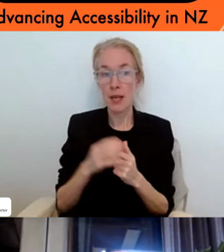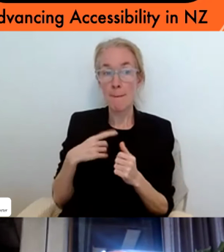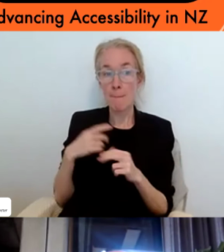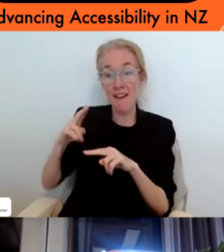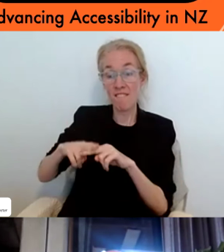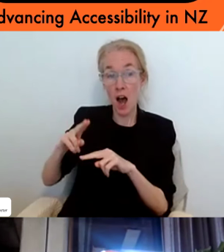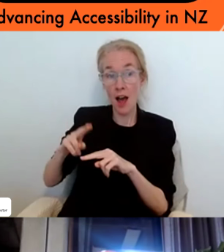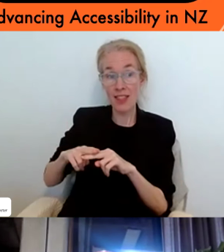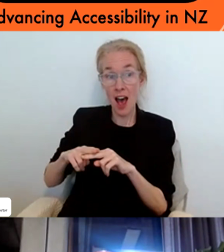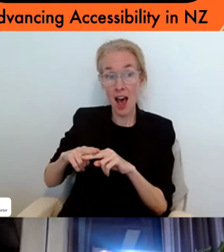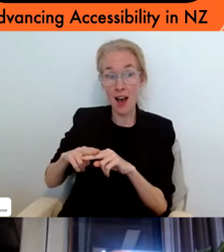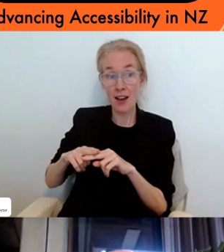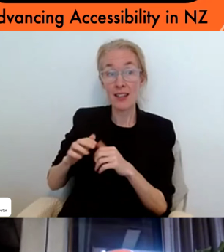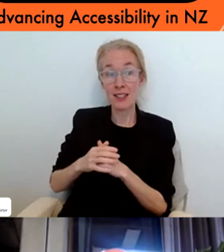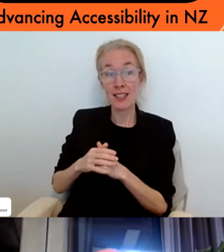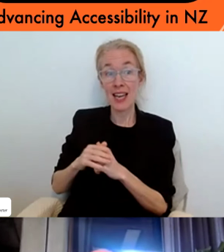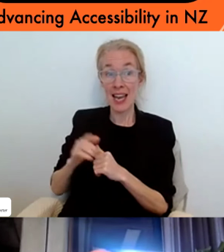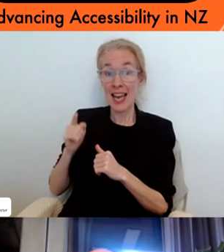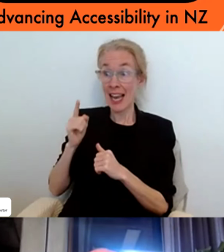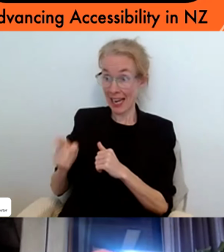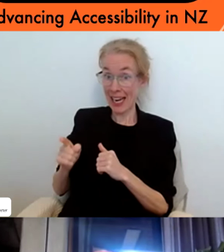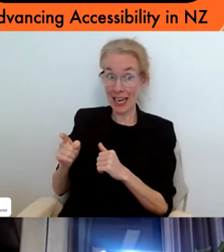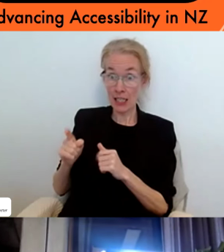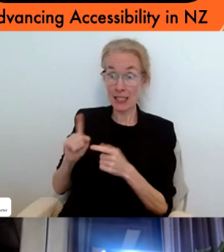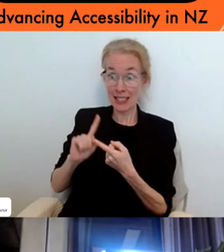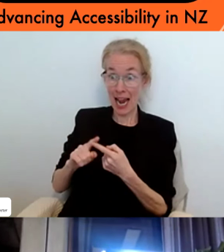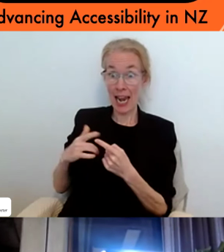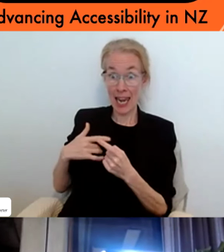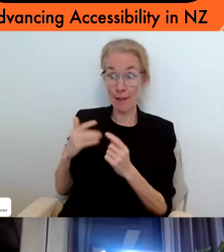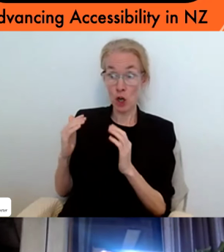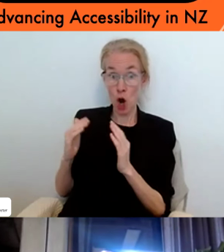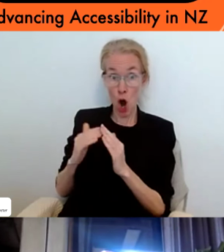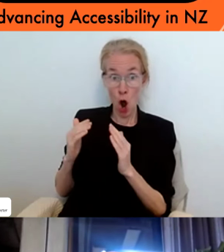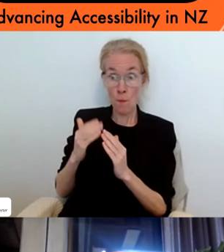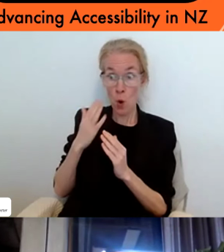when he passed due to an inaccessible bathroom, so I really see the benefits